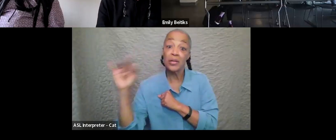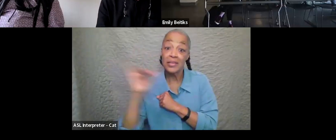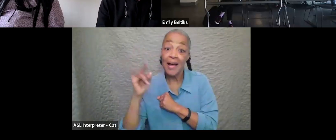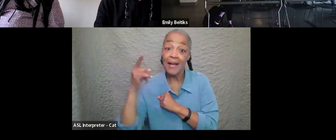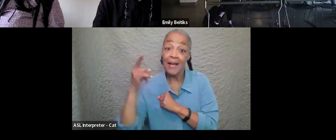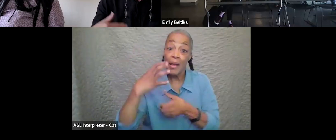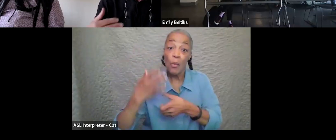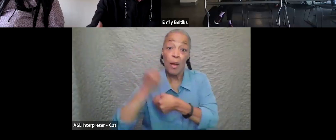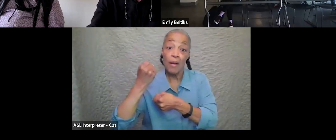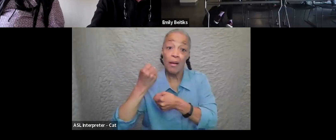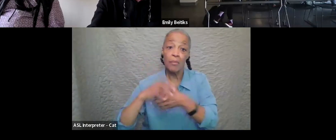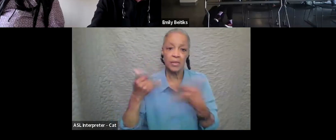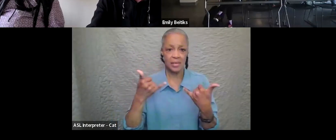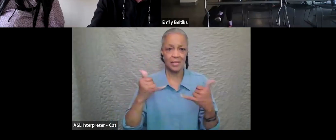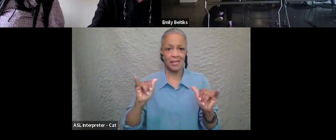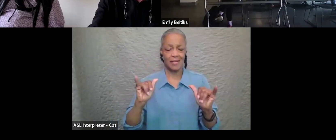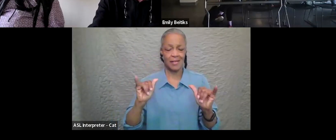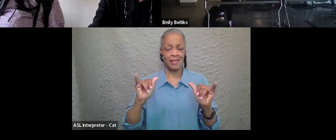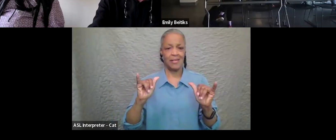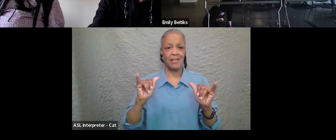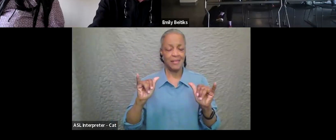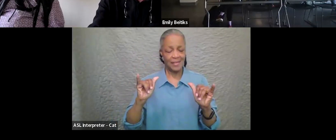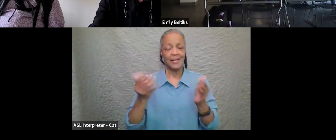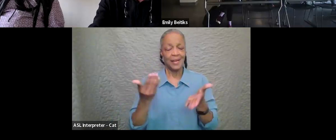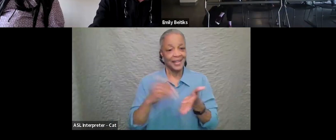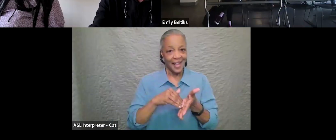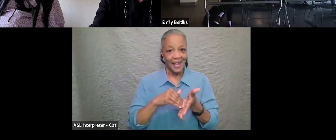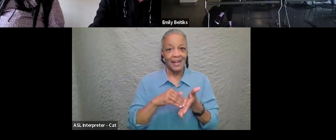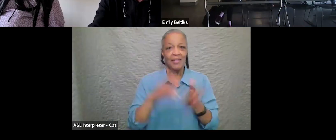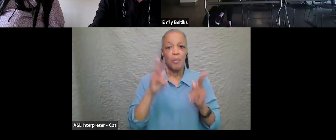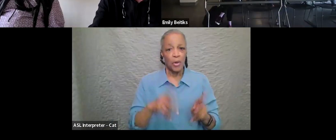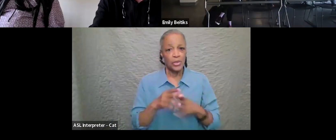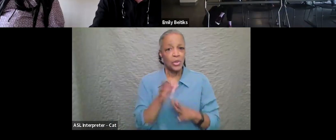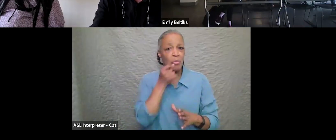And yet, again, tormented by it, haunted by it.